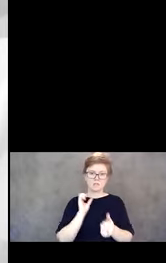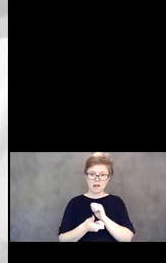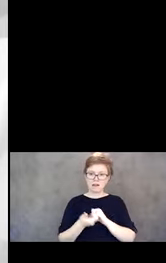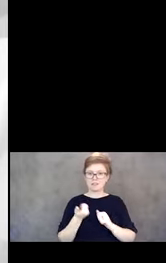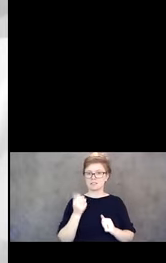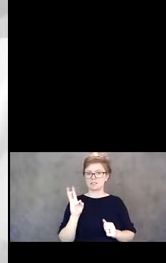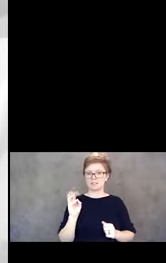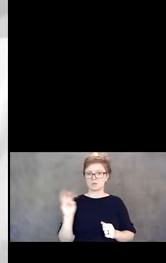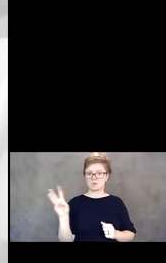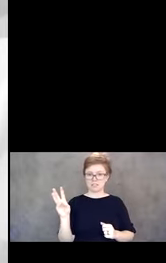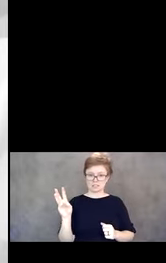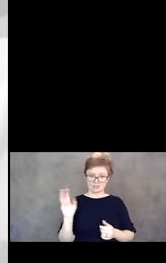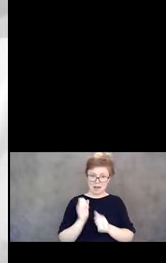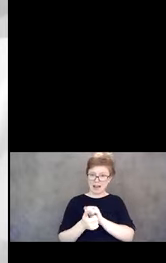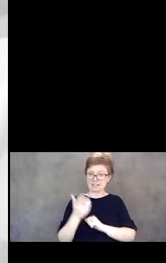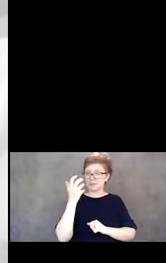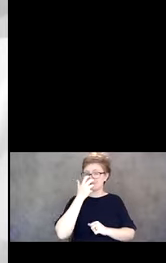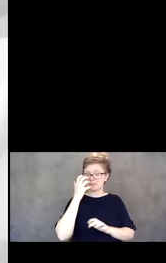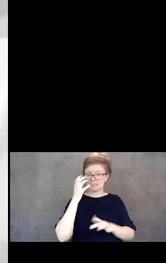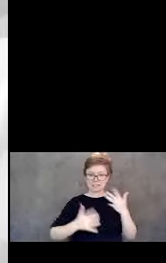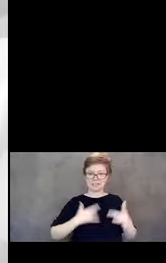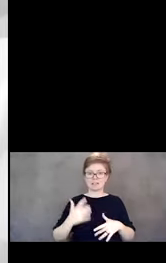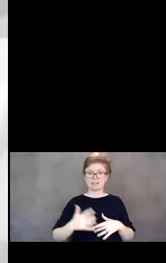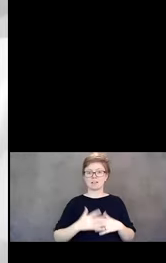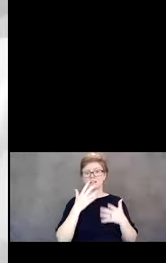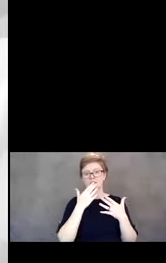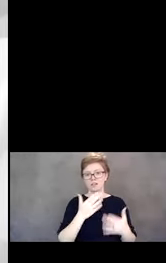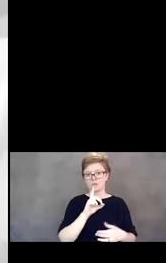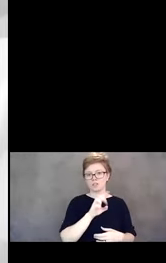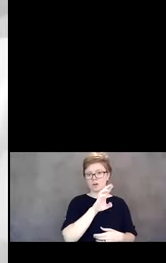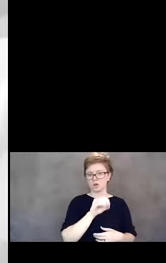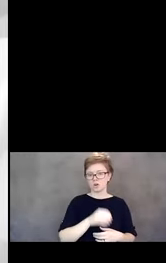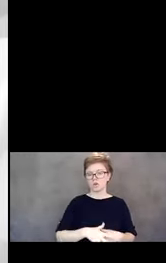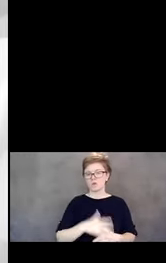and great thanks to DRO and to Emily for her wonderful work